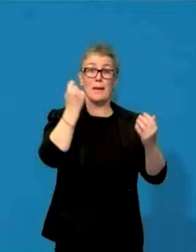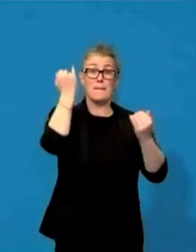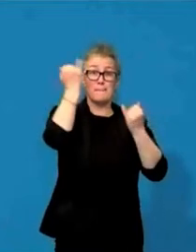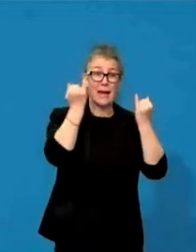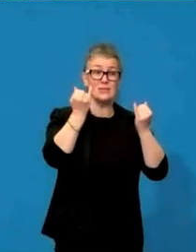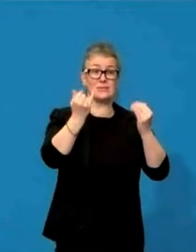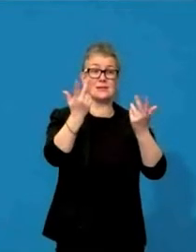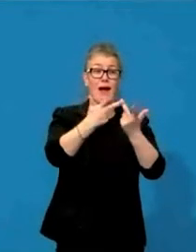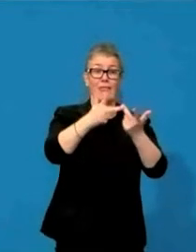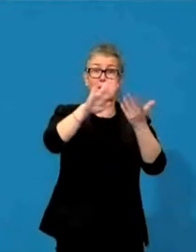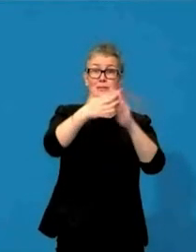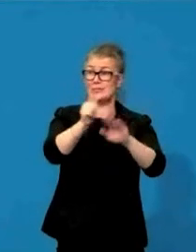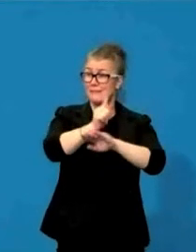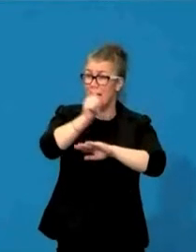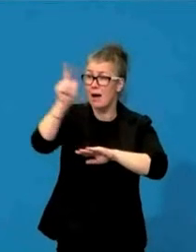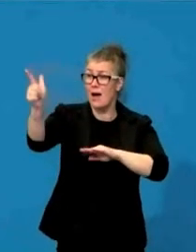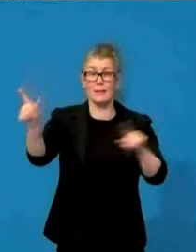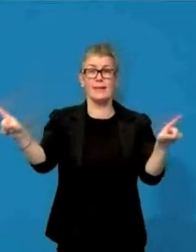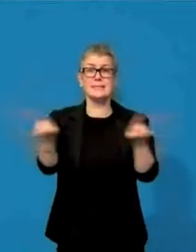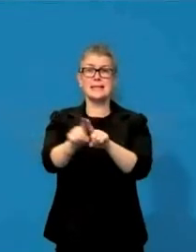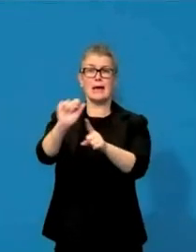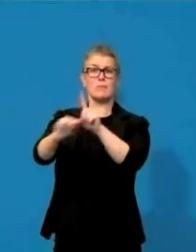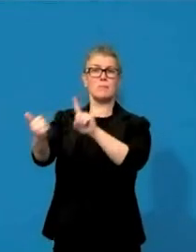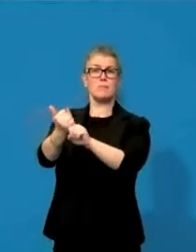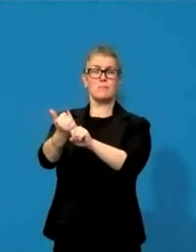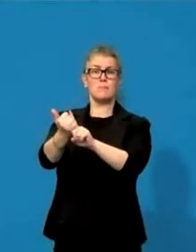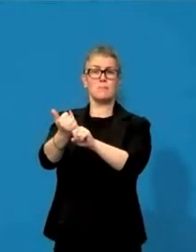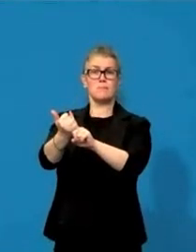same boat. And if you go out to the remote, communities, they are most probably even